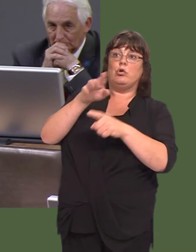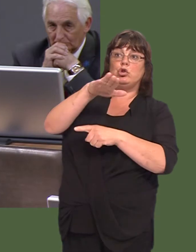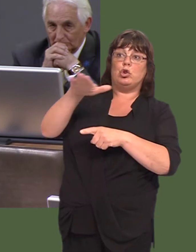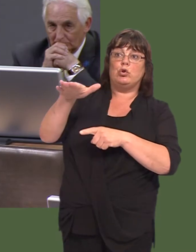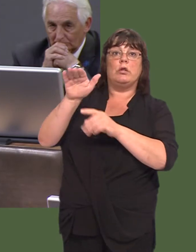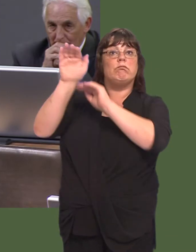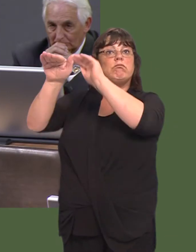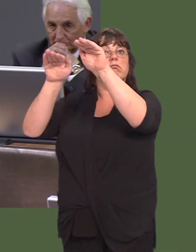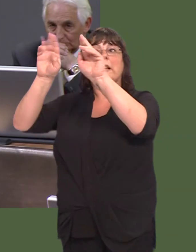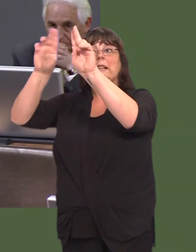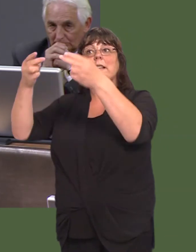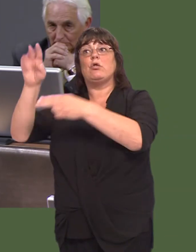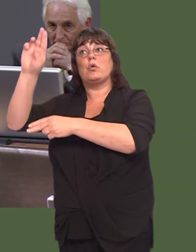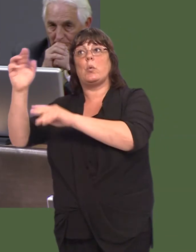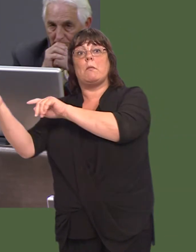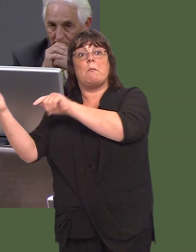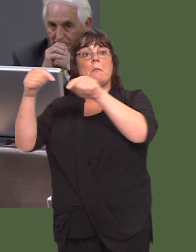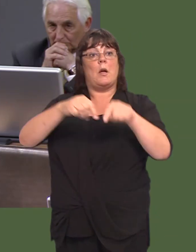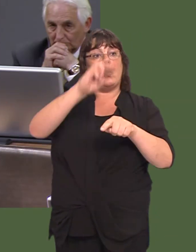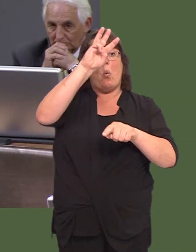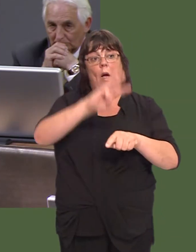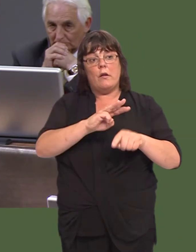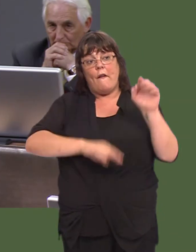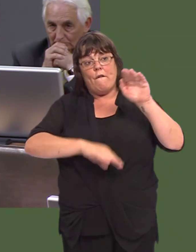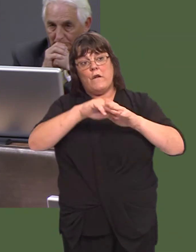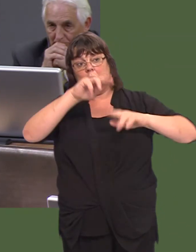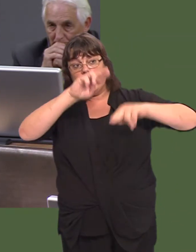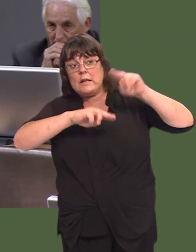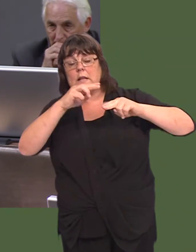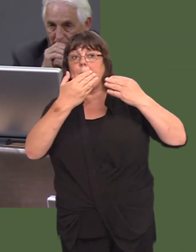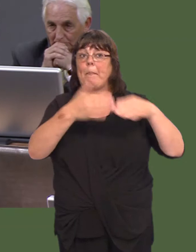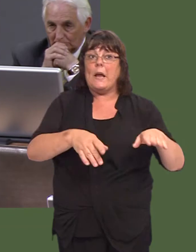international schools are fully assessed and receive additional support if needed?